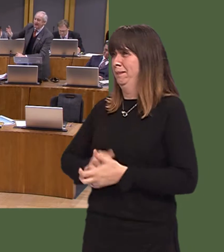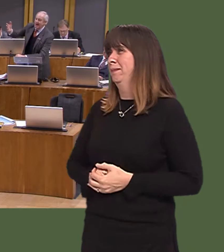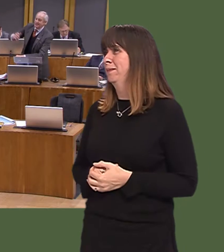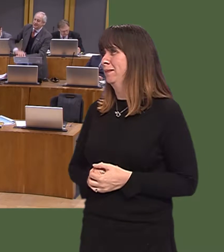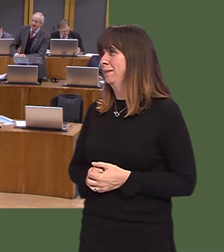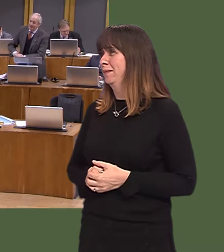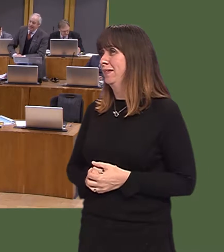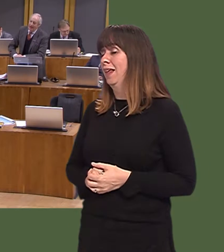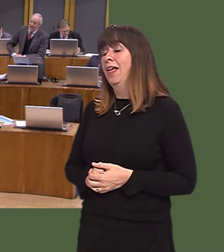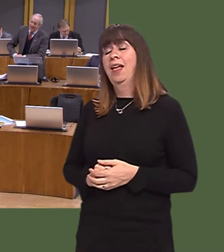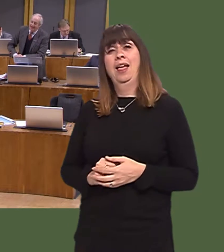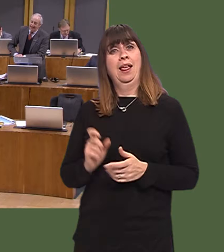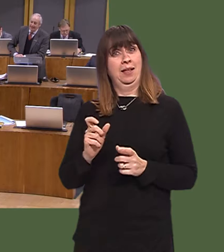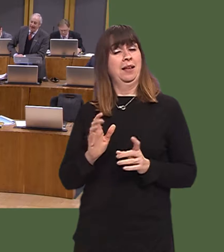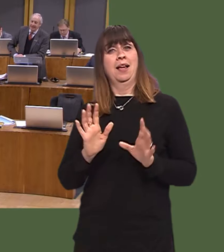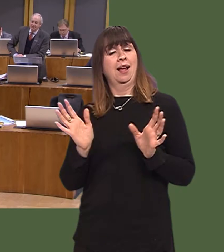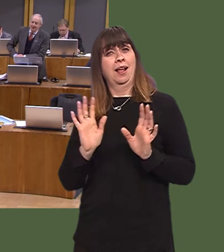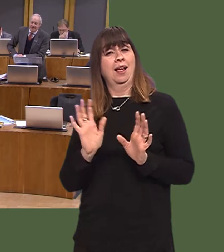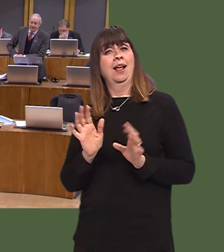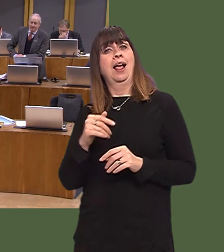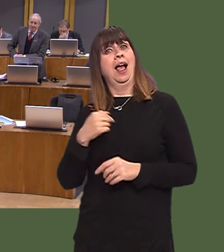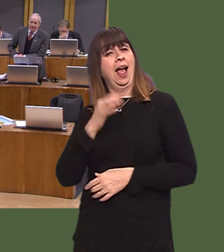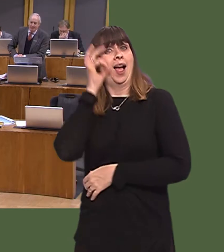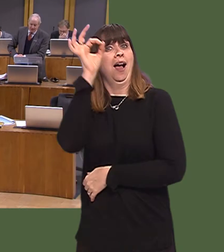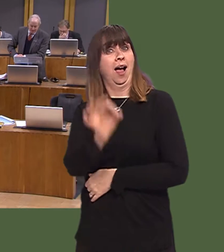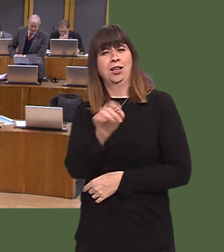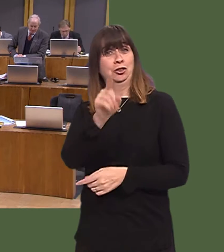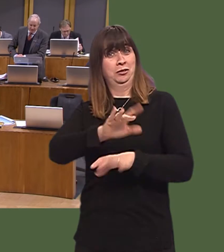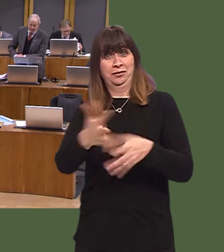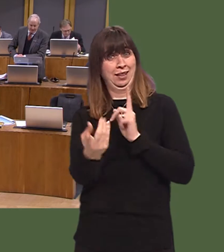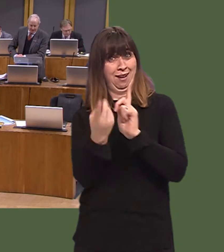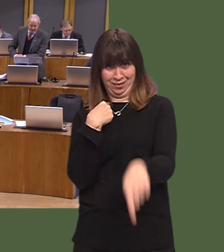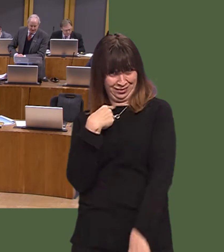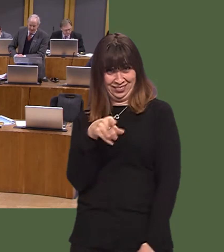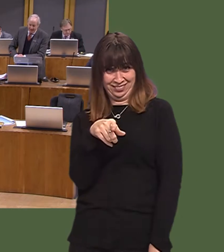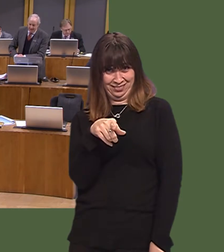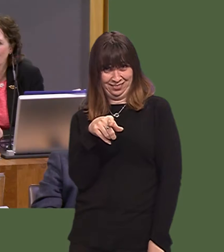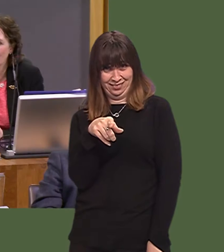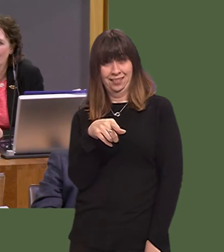Neil Hamilton: But itís no answer to the question I posed a moment ago that things